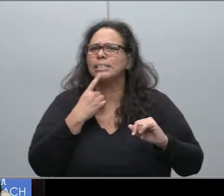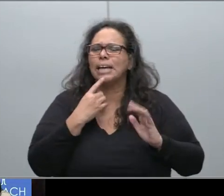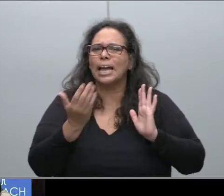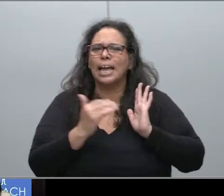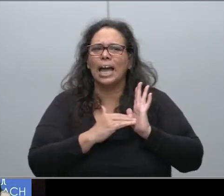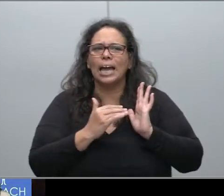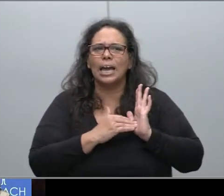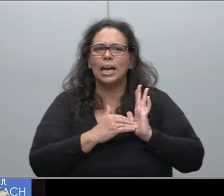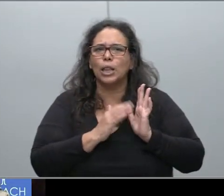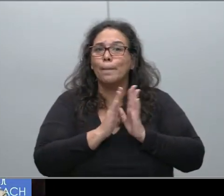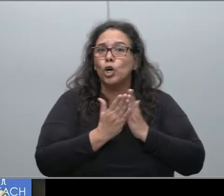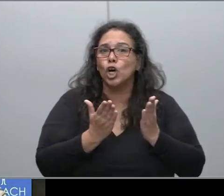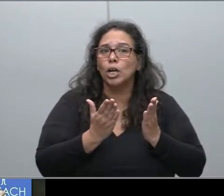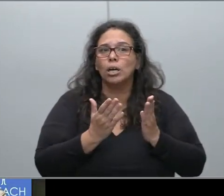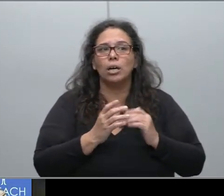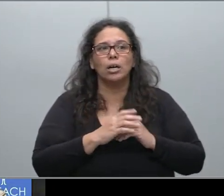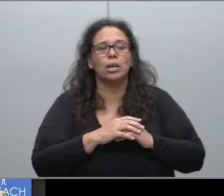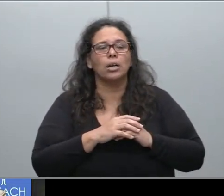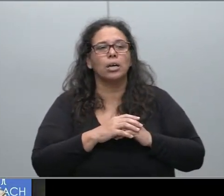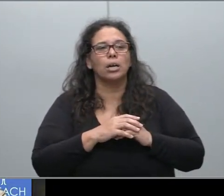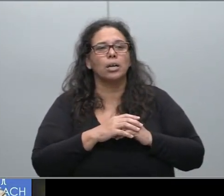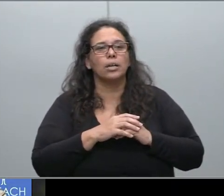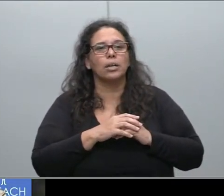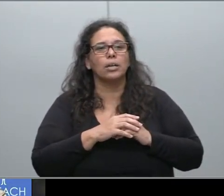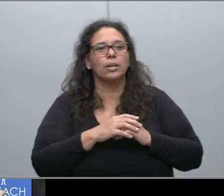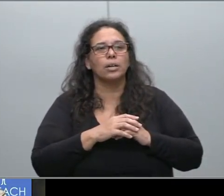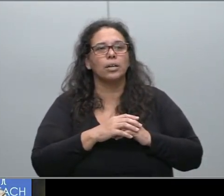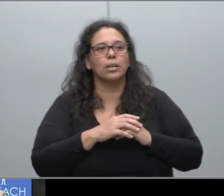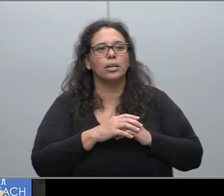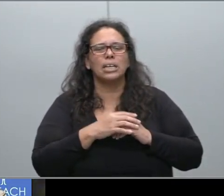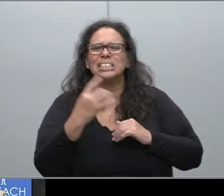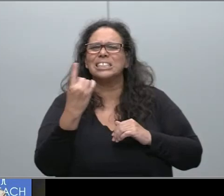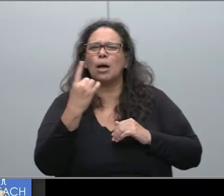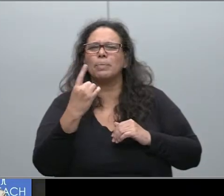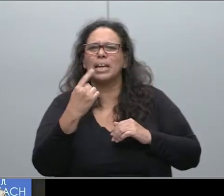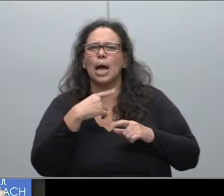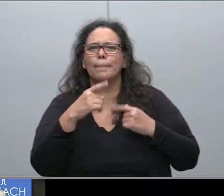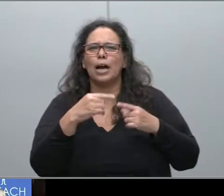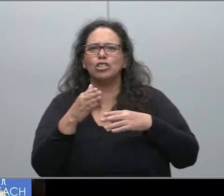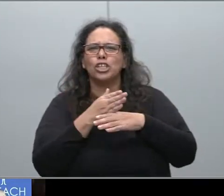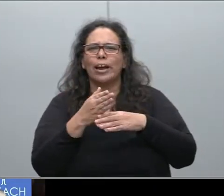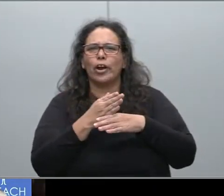You know me. I'm a community person. I like home visits. I like being in with our parents and our community members.